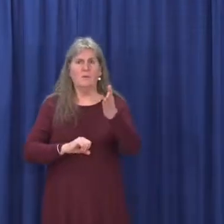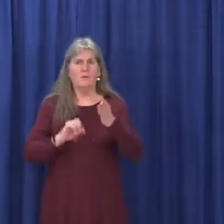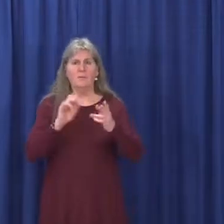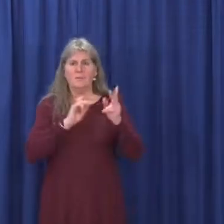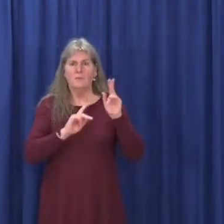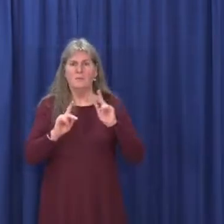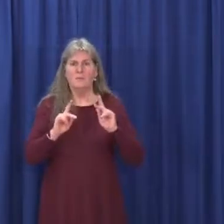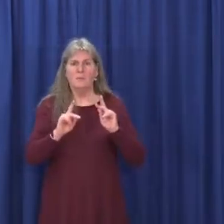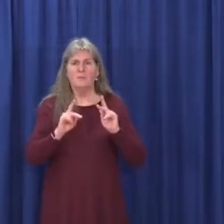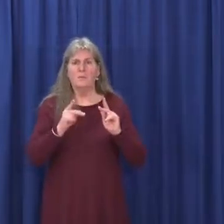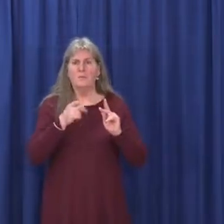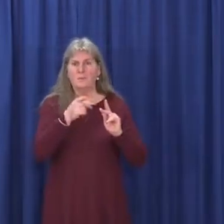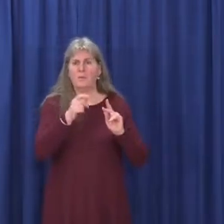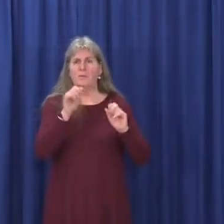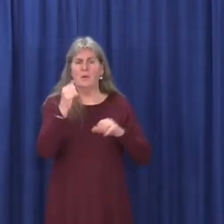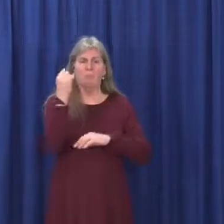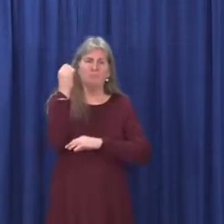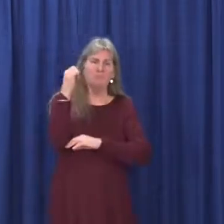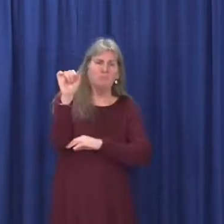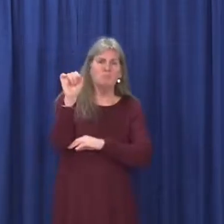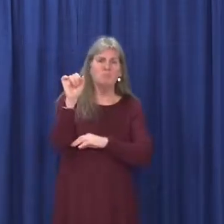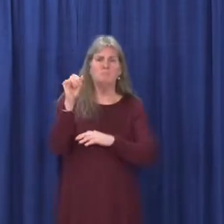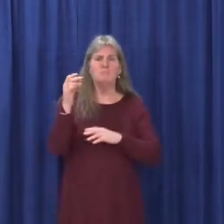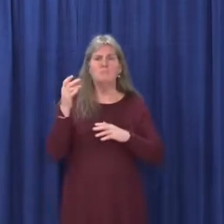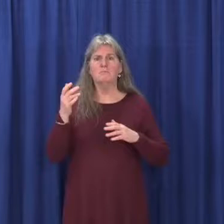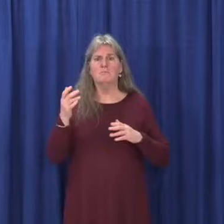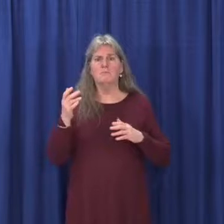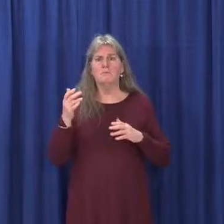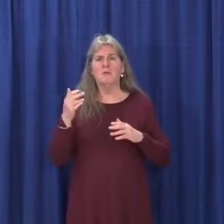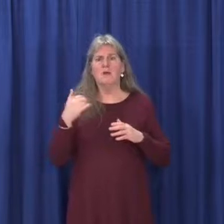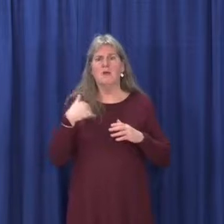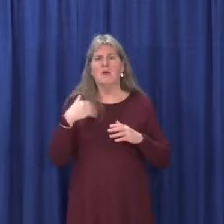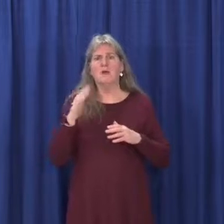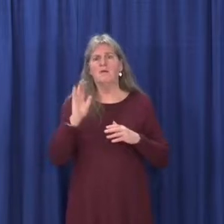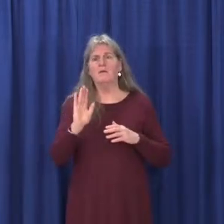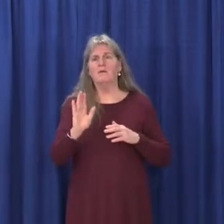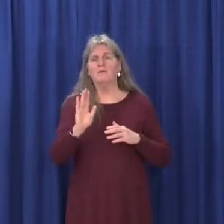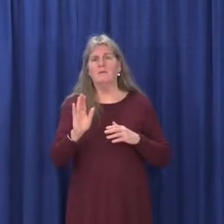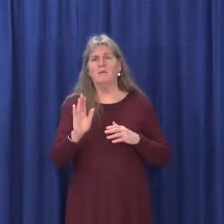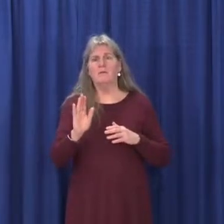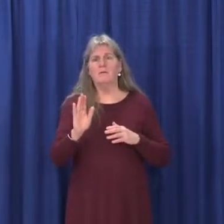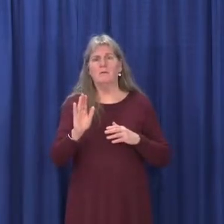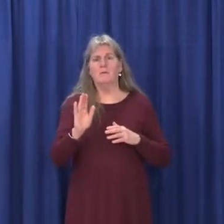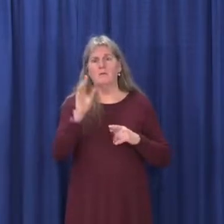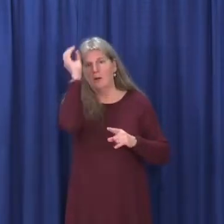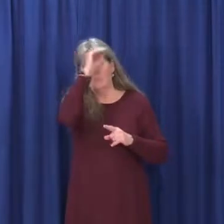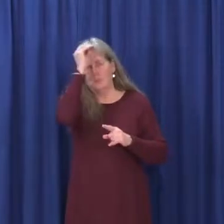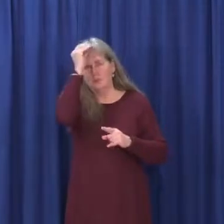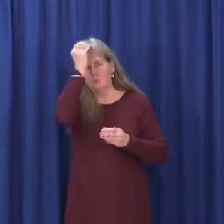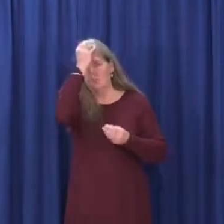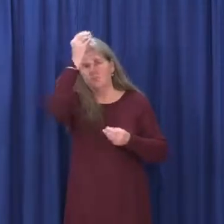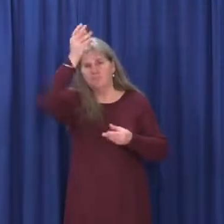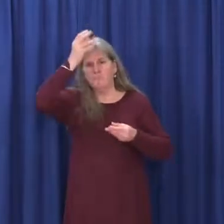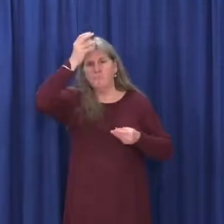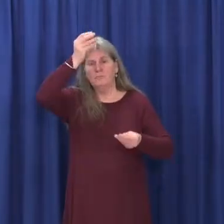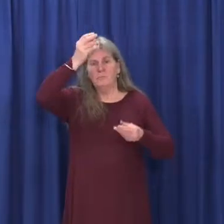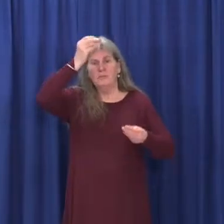to protest and to-- and to have their thoughts shared. But I just-- I want-- today,